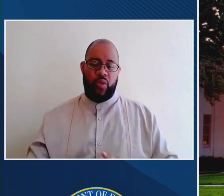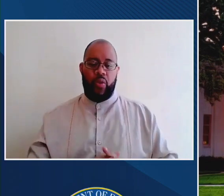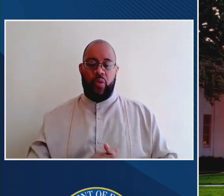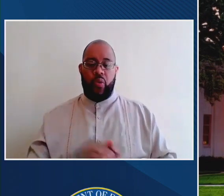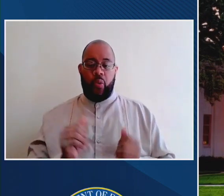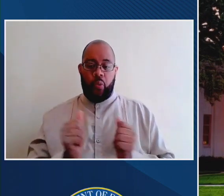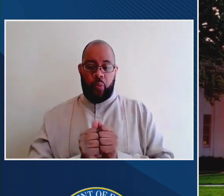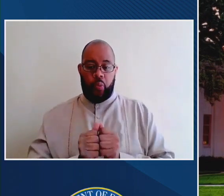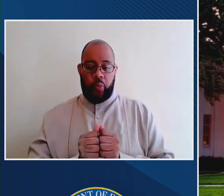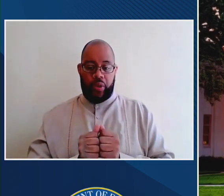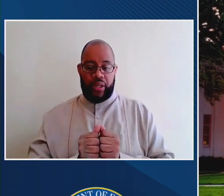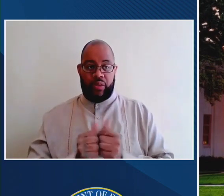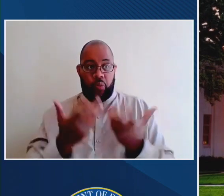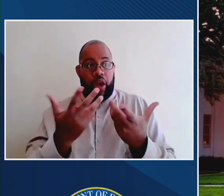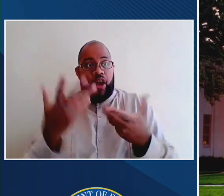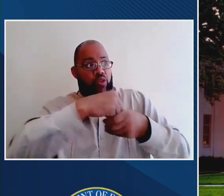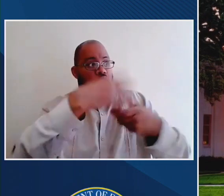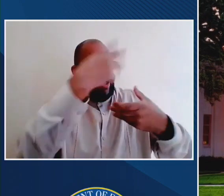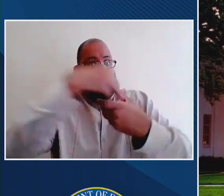to include more people. So that's why I dissented.